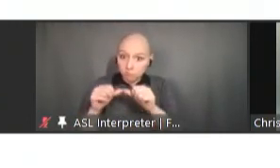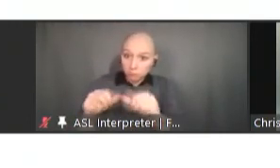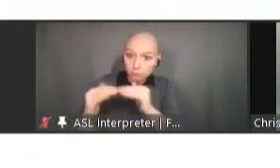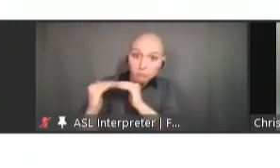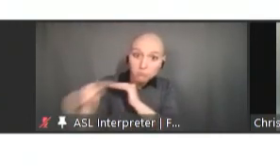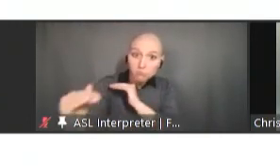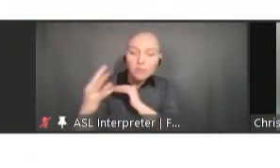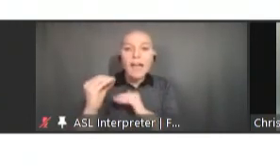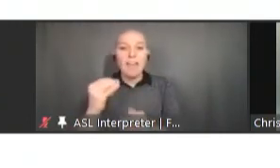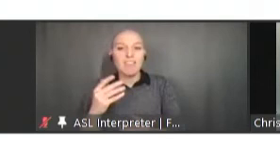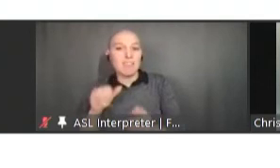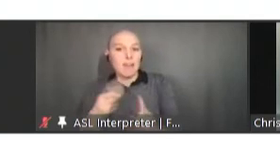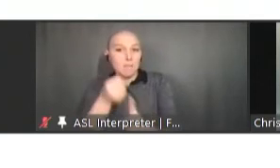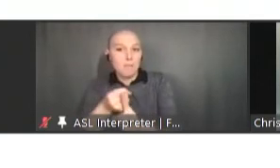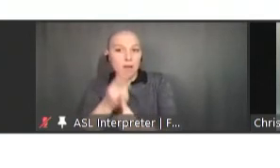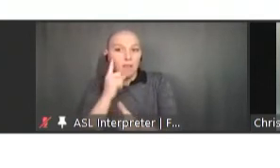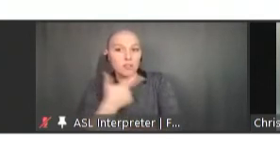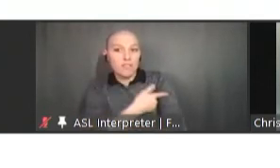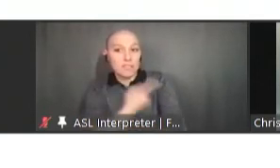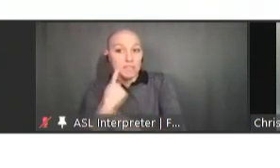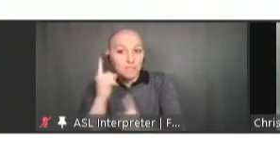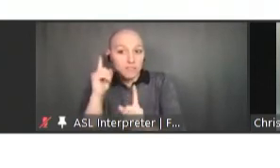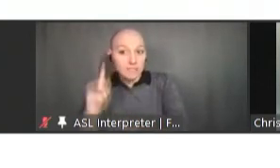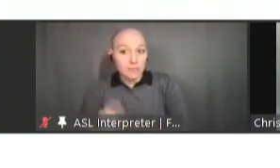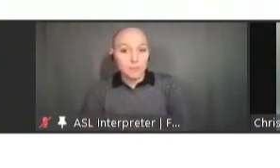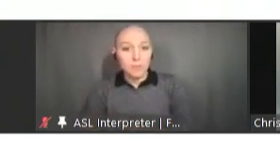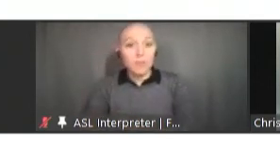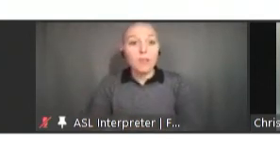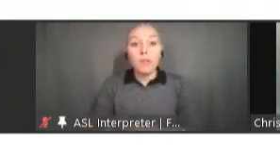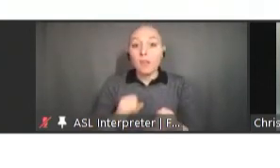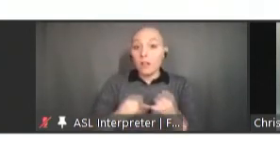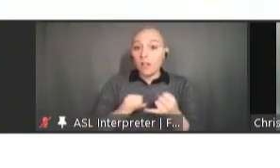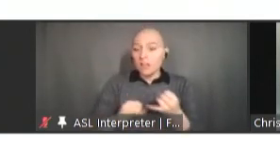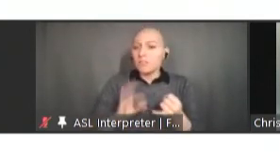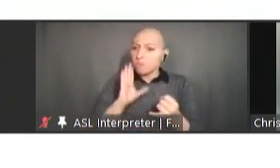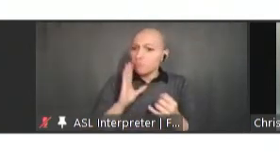And lastly, this network will continue to support testing the vaccines in pediatric populations,